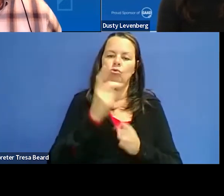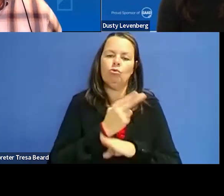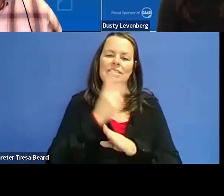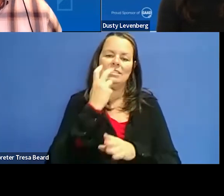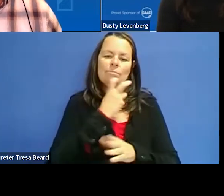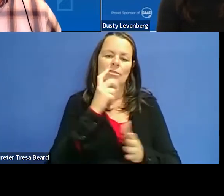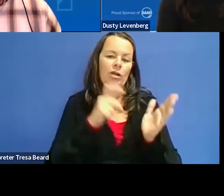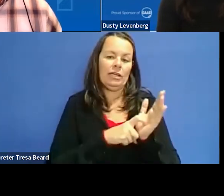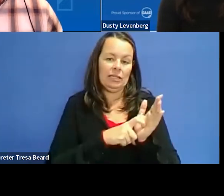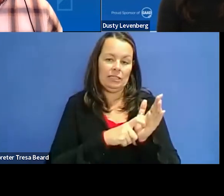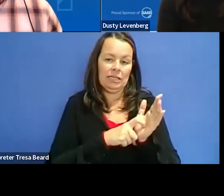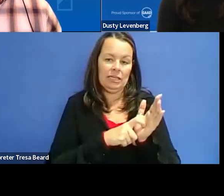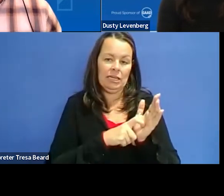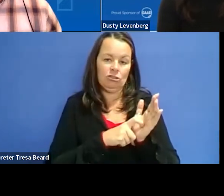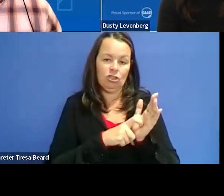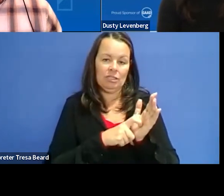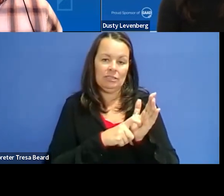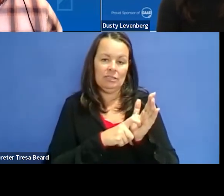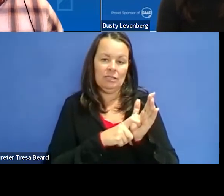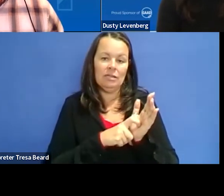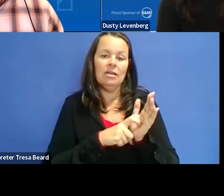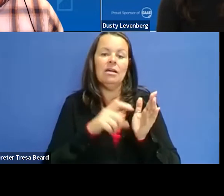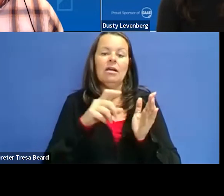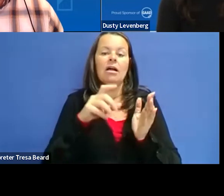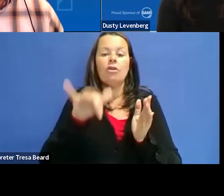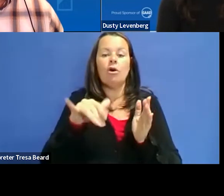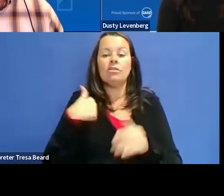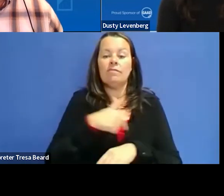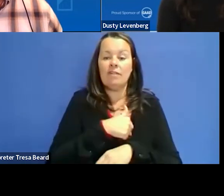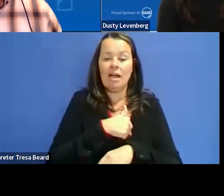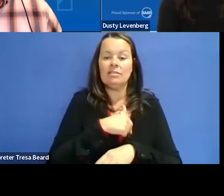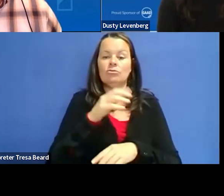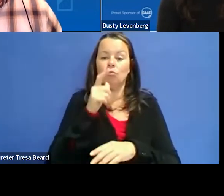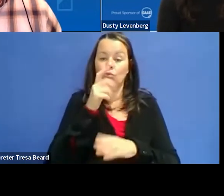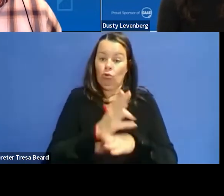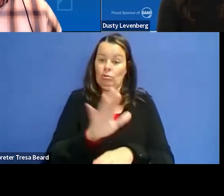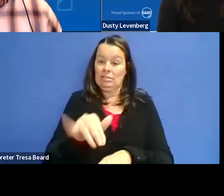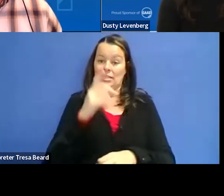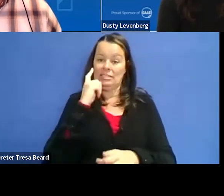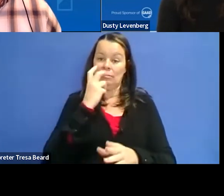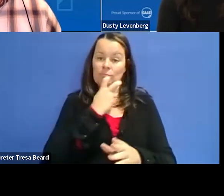screen readers are the only AT used. It's discretionary. They're not the most popular.